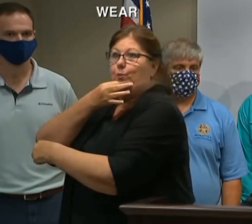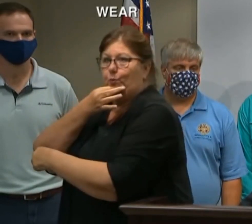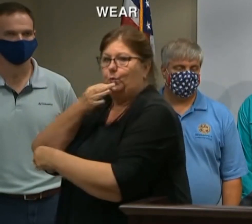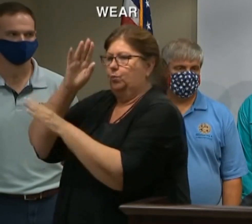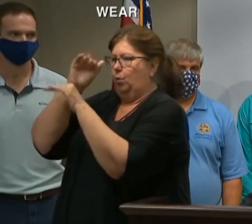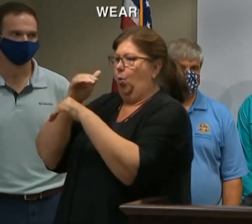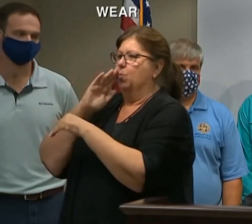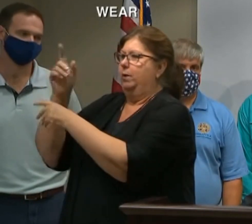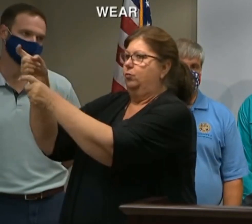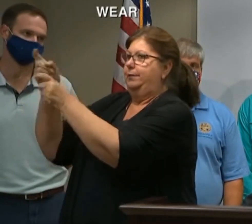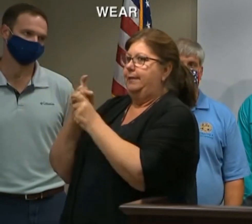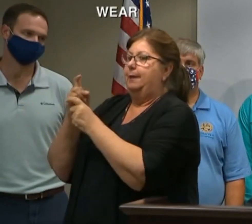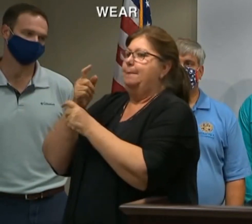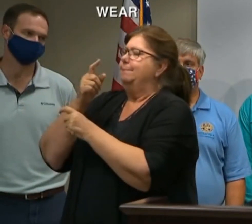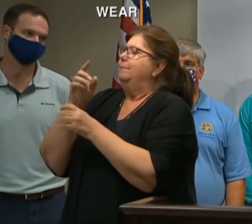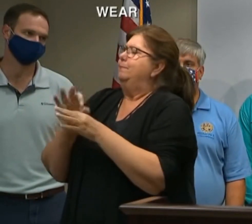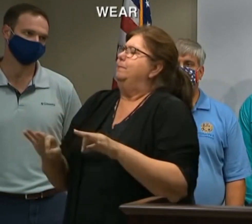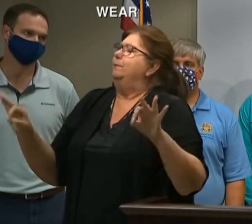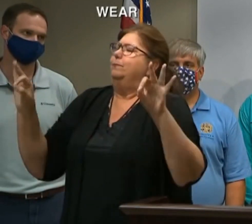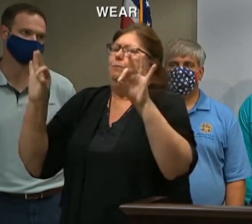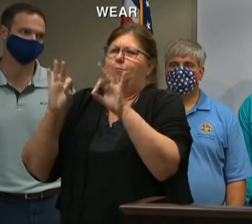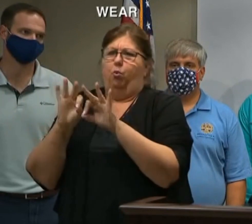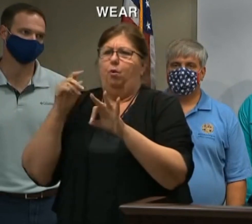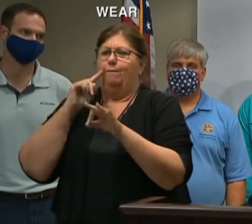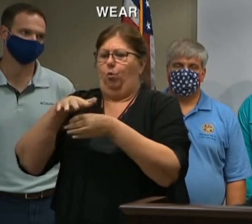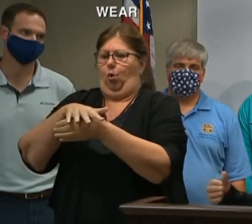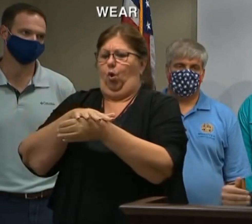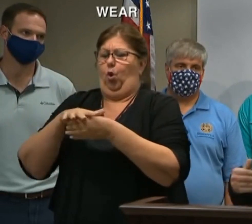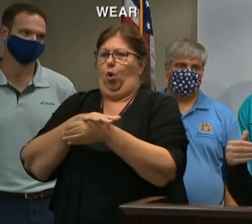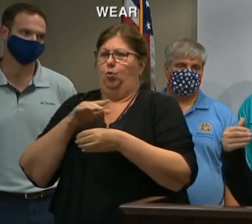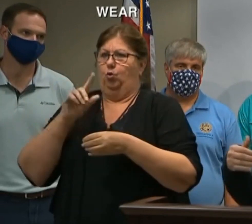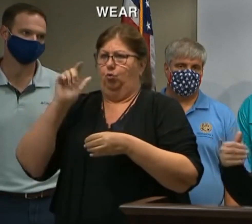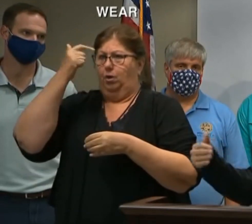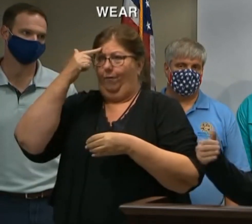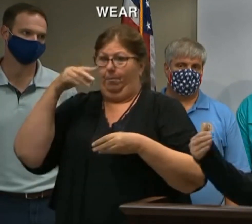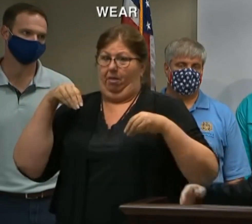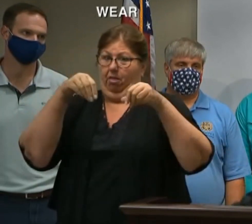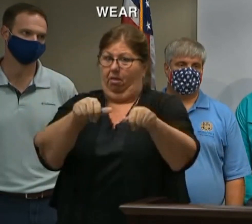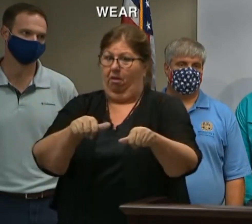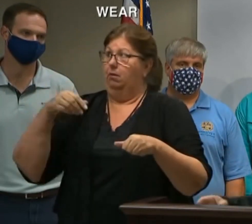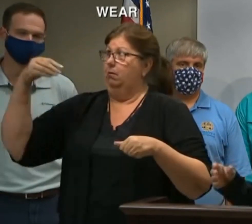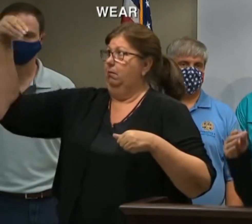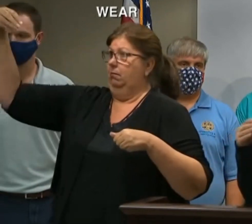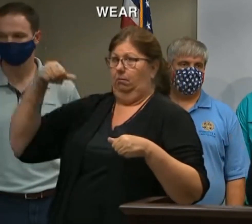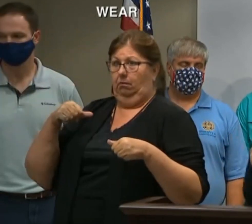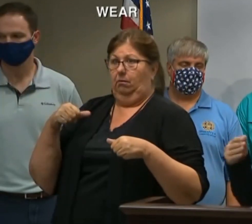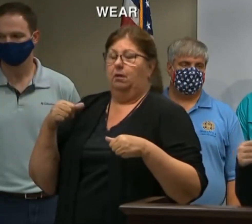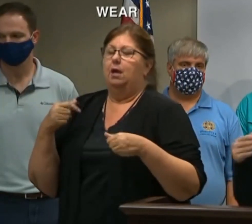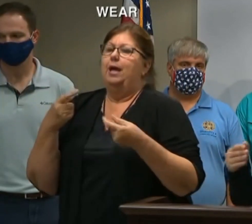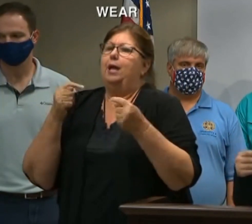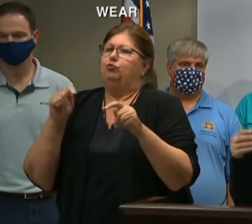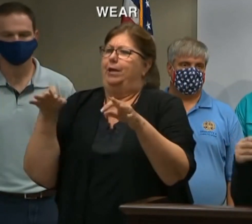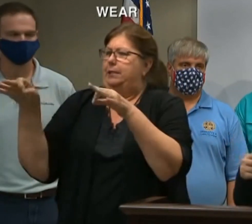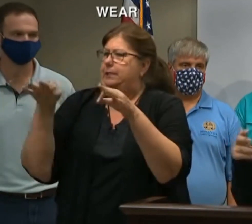understand how important that is uh for local governments i try to make people understand that in these this day and age it's not just